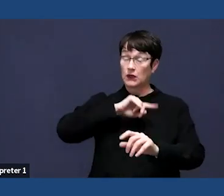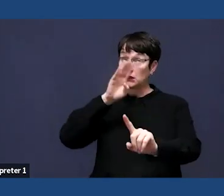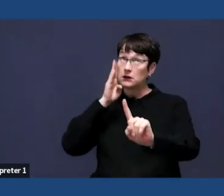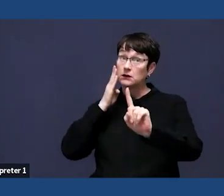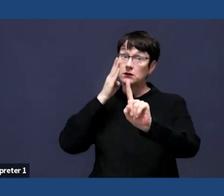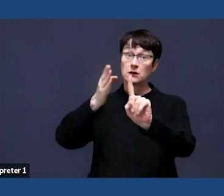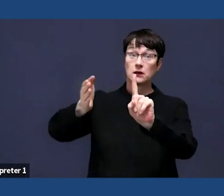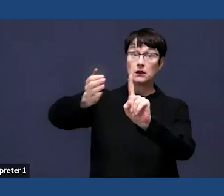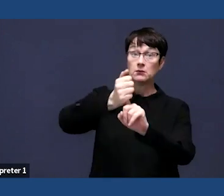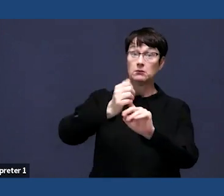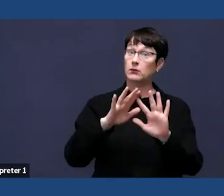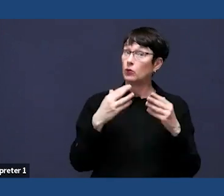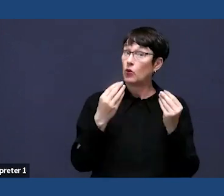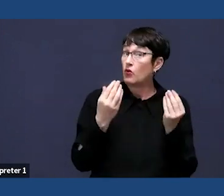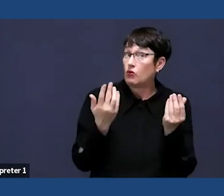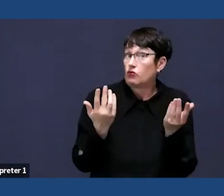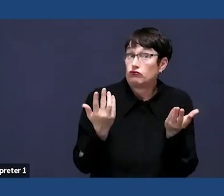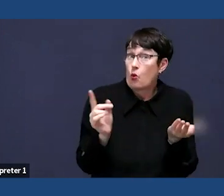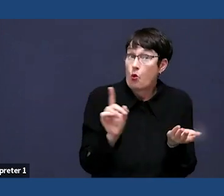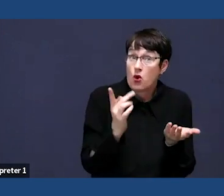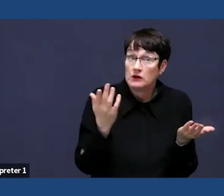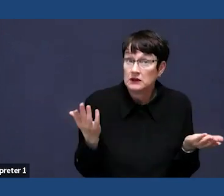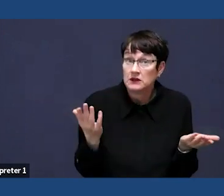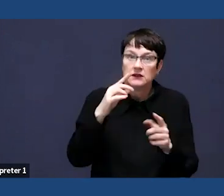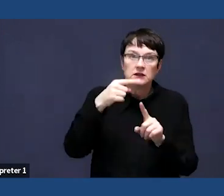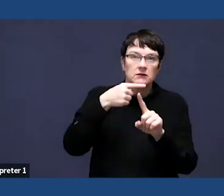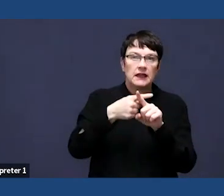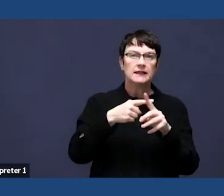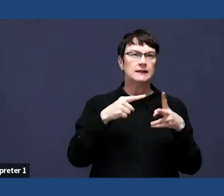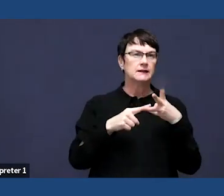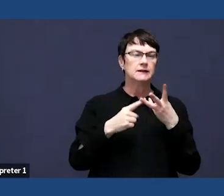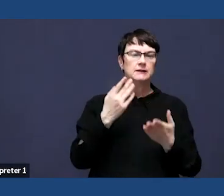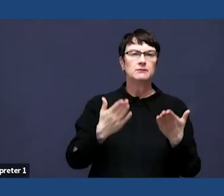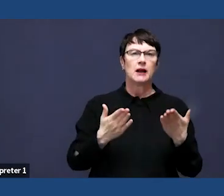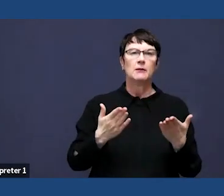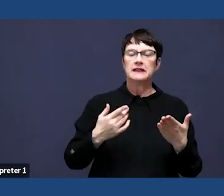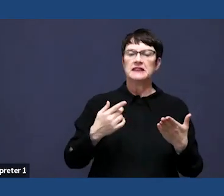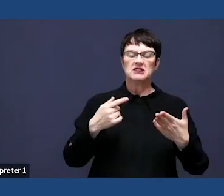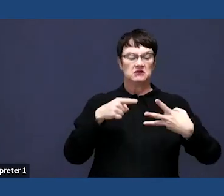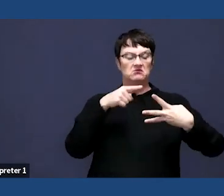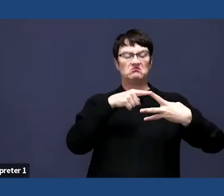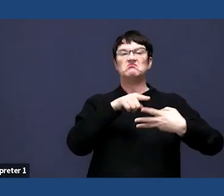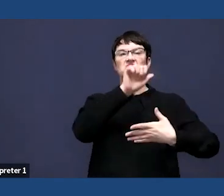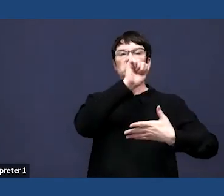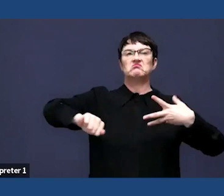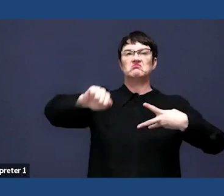digital technology, such as artificial intelligence, and environments for the older adults.